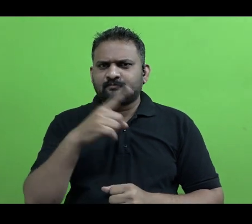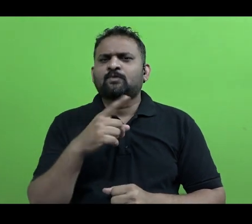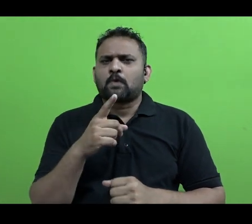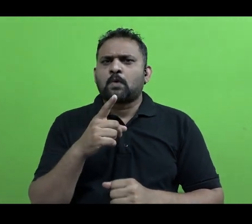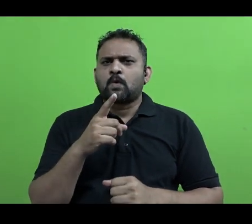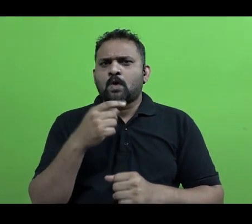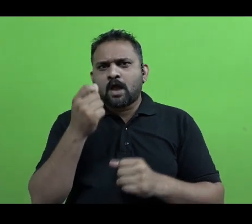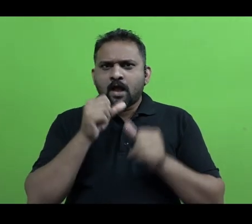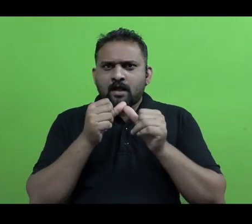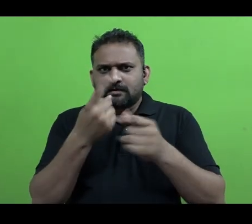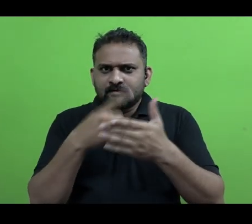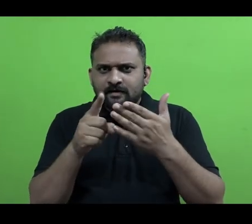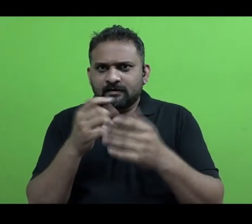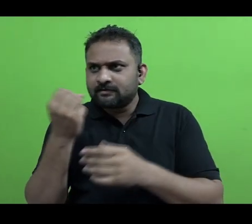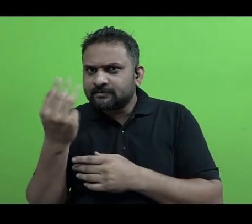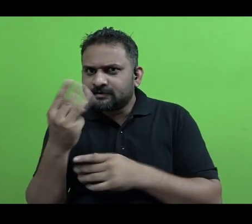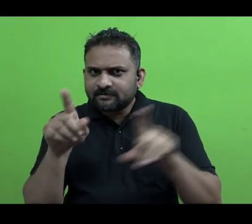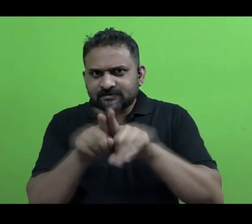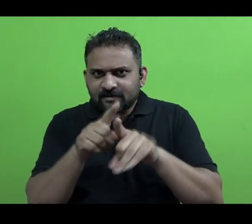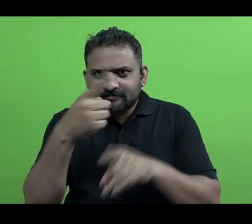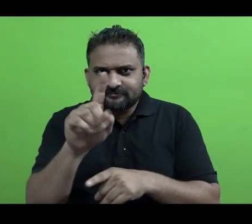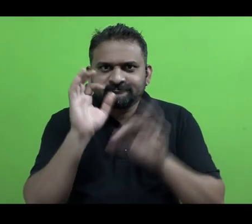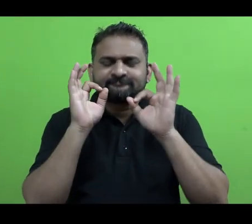And you must have all got the answer as three as well.